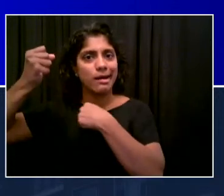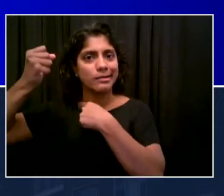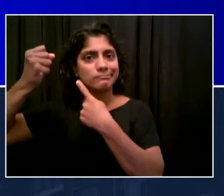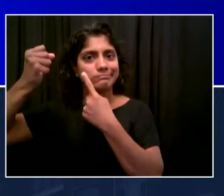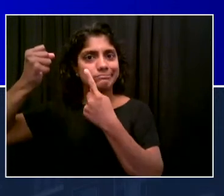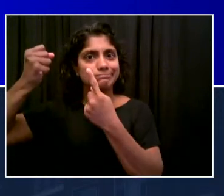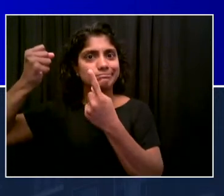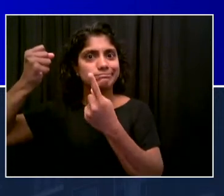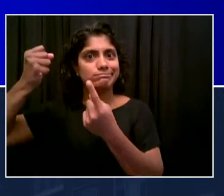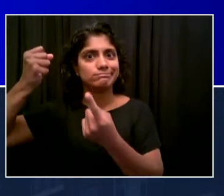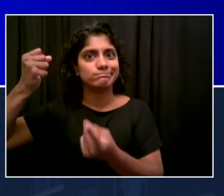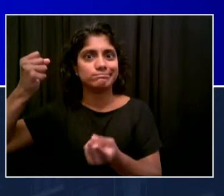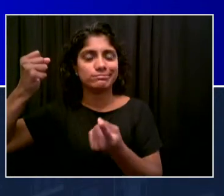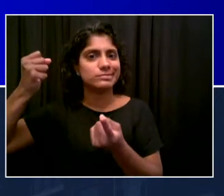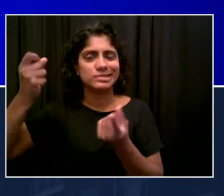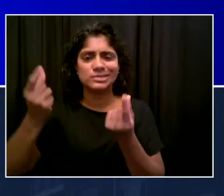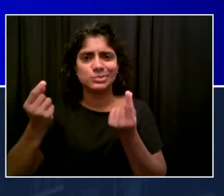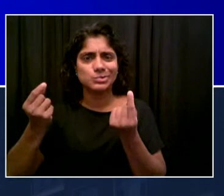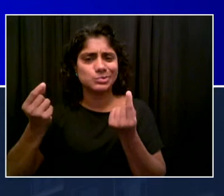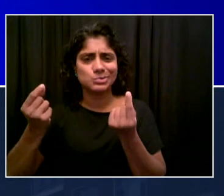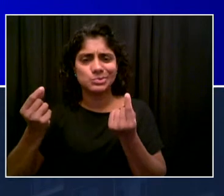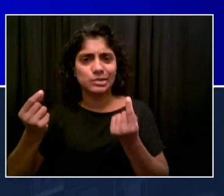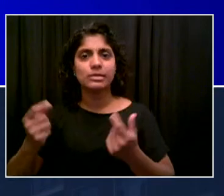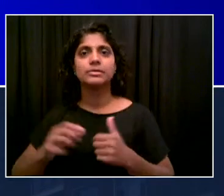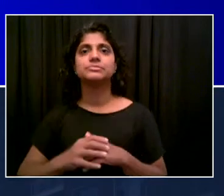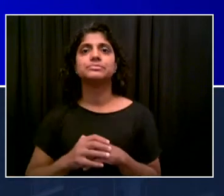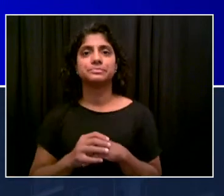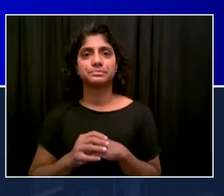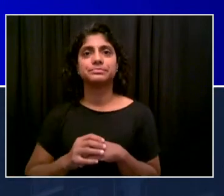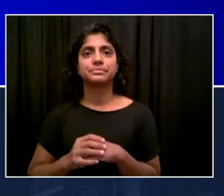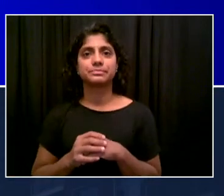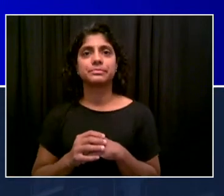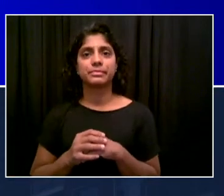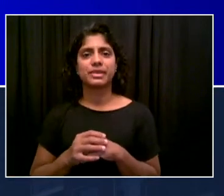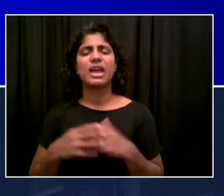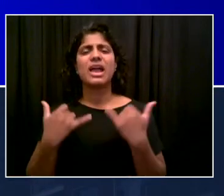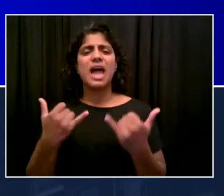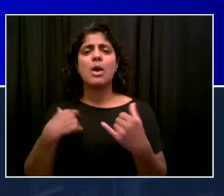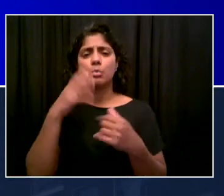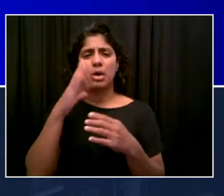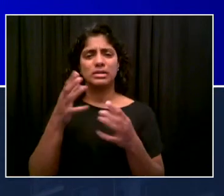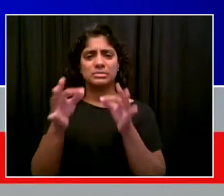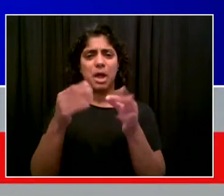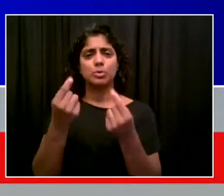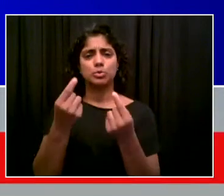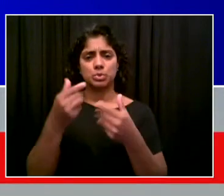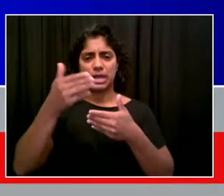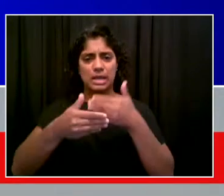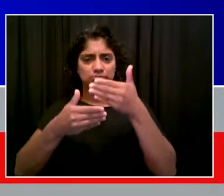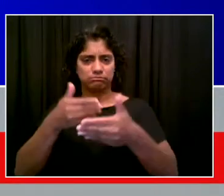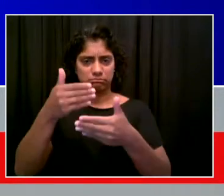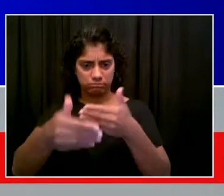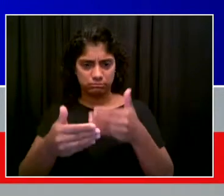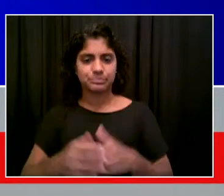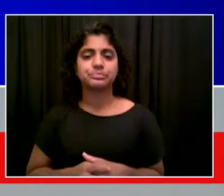MAKE THEY ARE CLEANER. IT WILL ALLOW US TO PLAY OUR PART N ISAVING OUR PLANET.